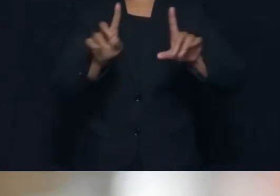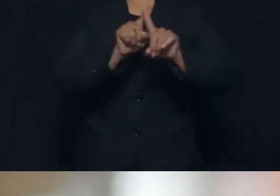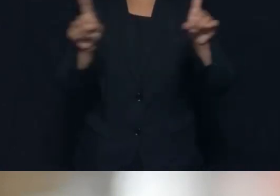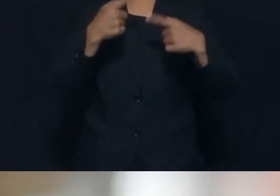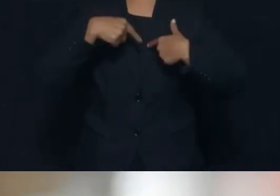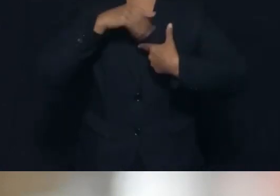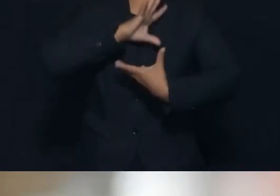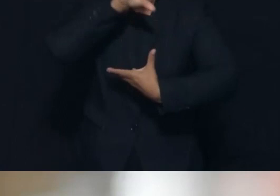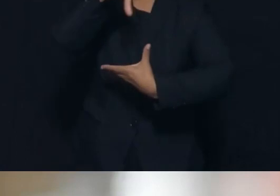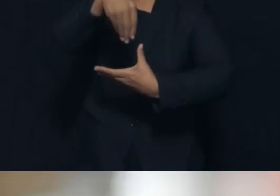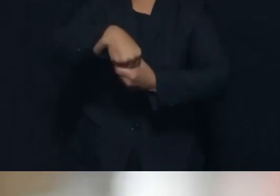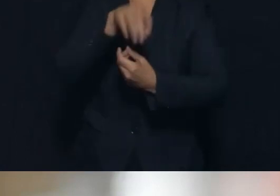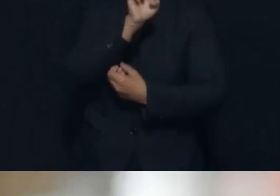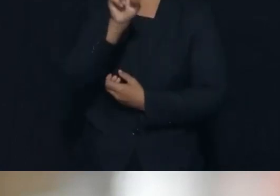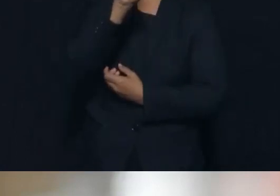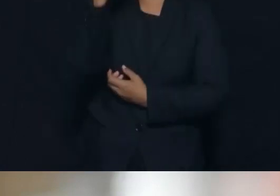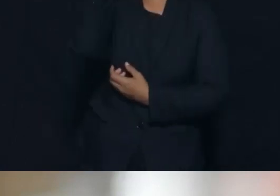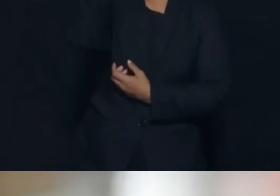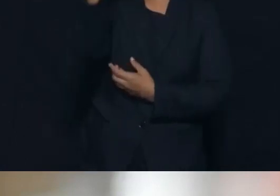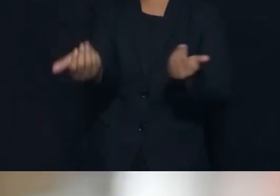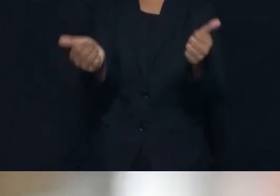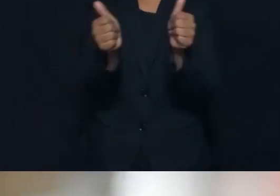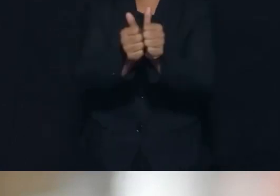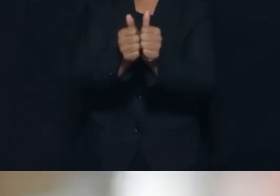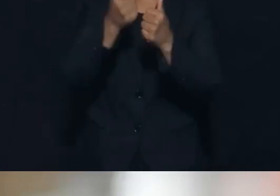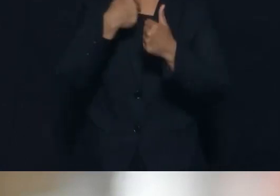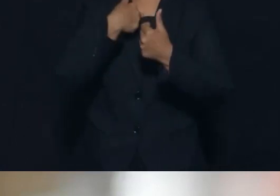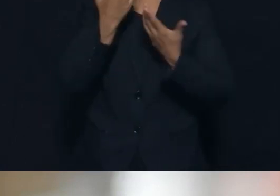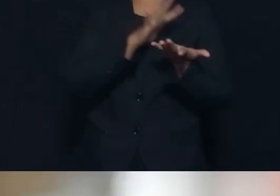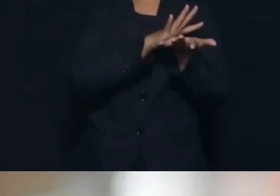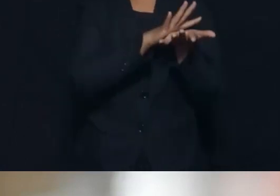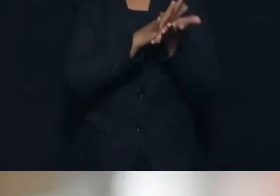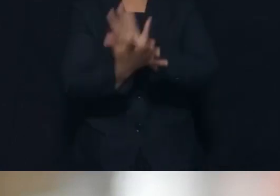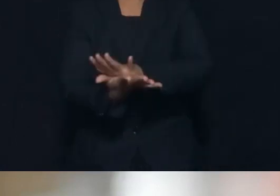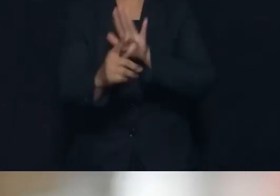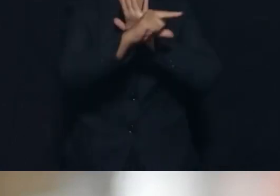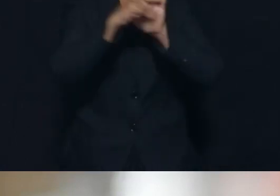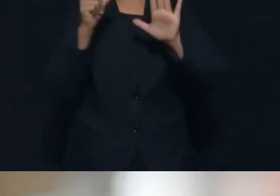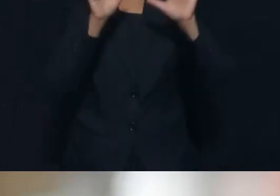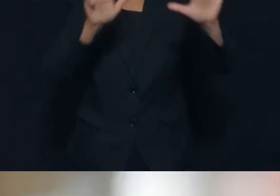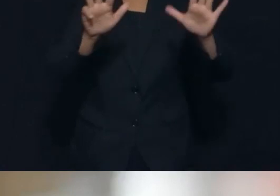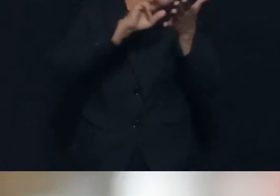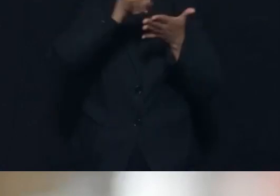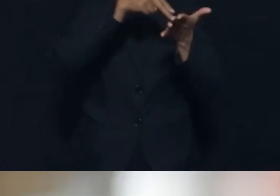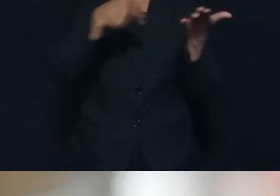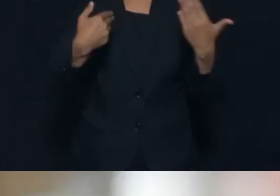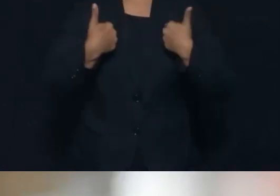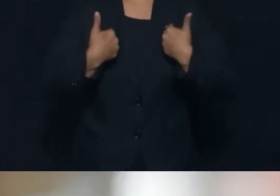The are as a state party focusing on the implementation of article 9 of the convention. How?